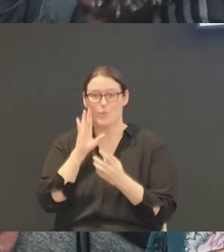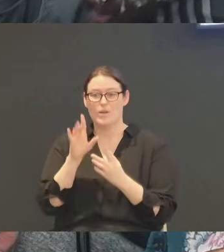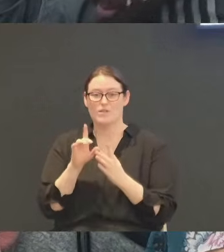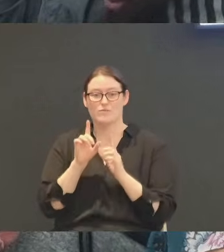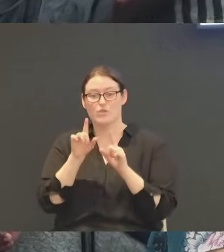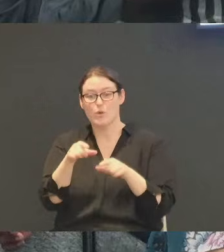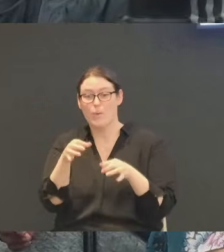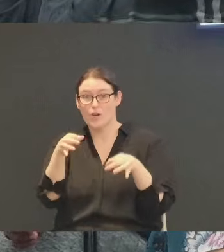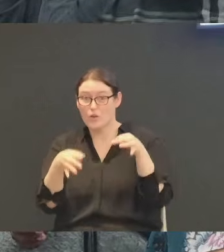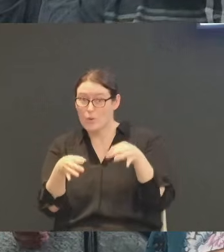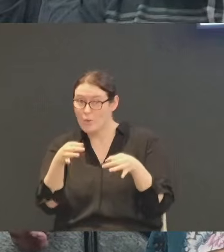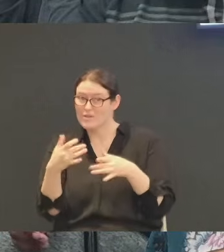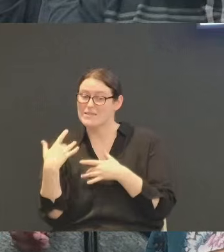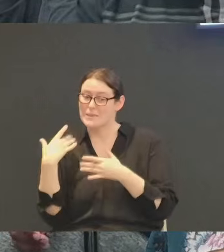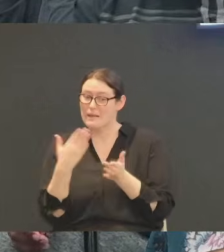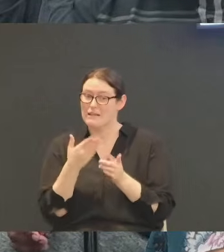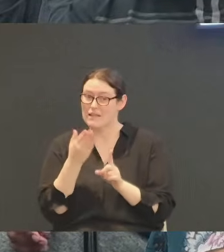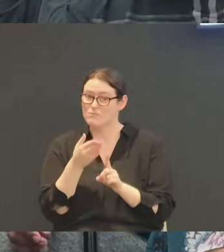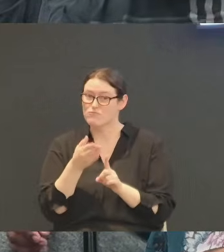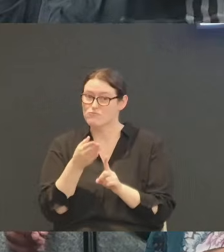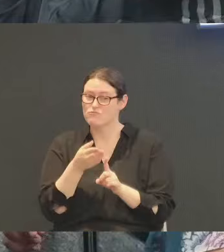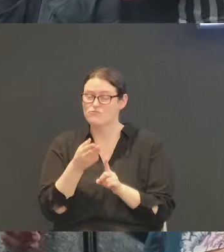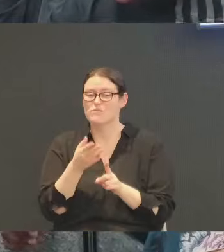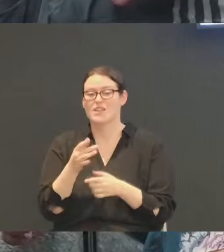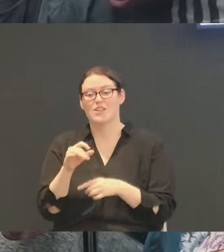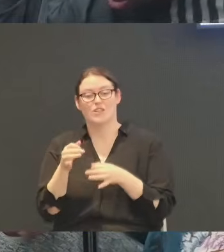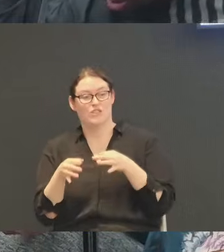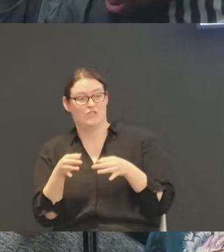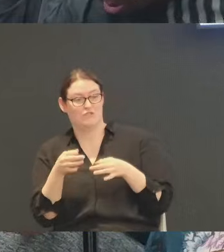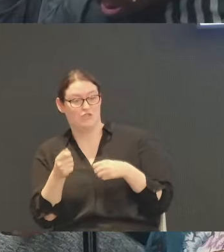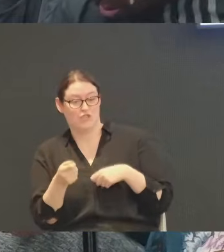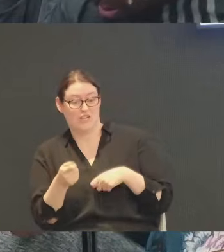on a regular basis now. The Judges let her sit right next to them while they're